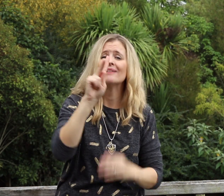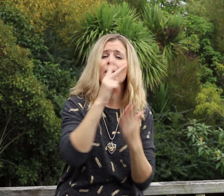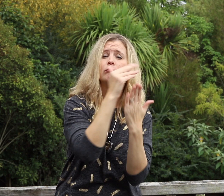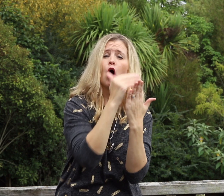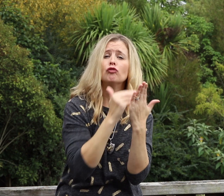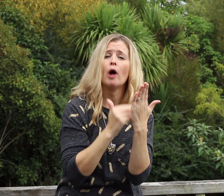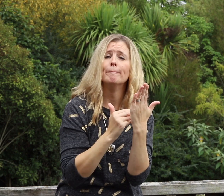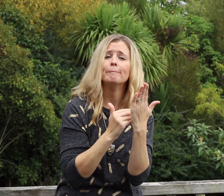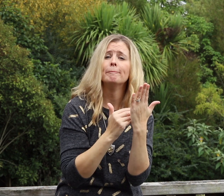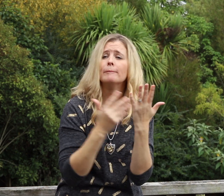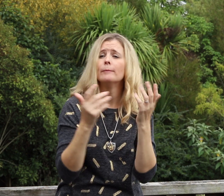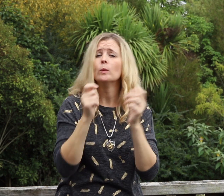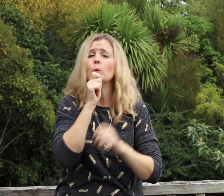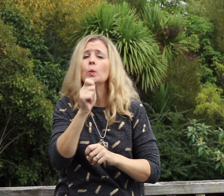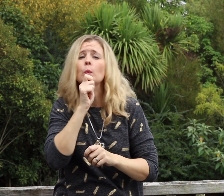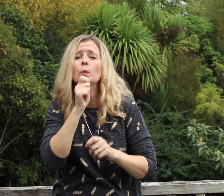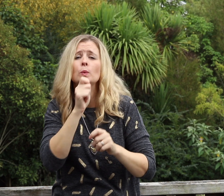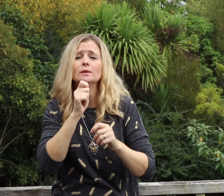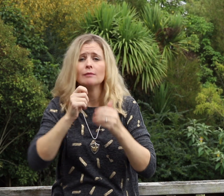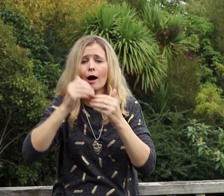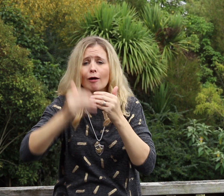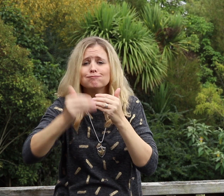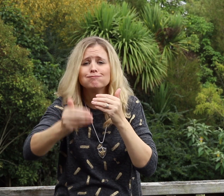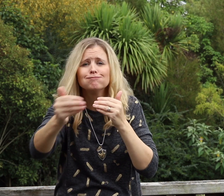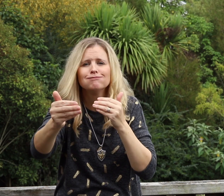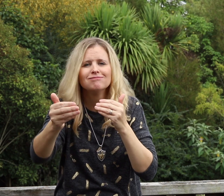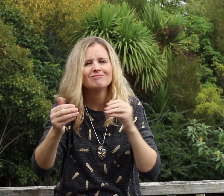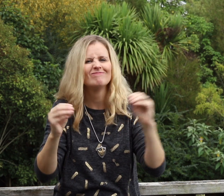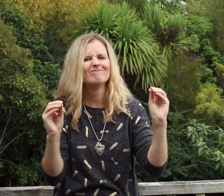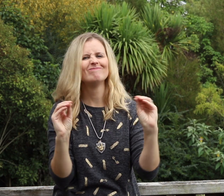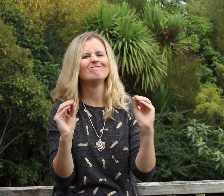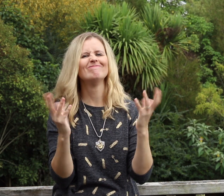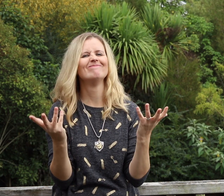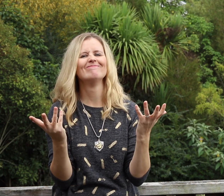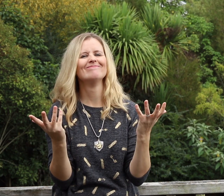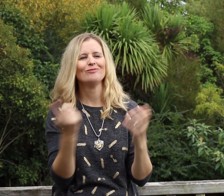All TV programs, new channels and so on are not interpreted.